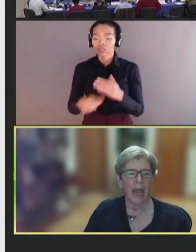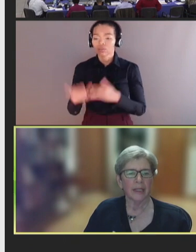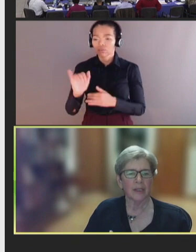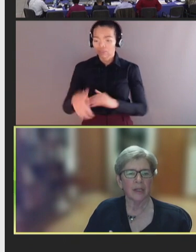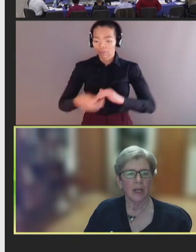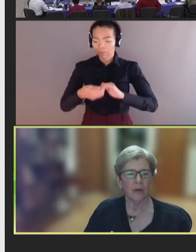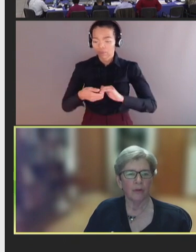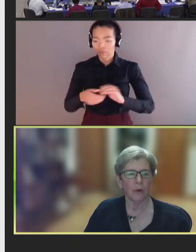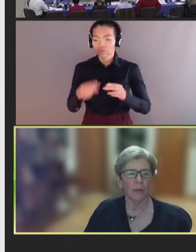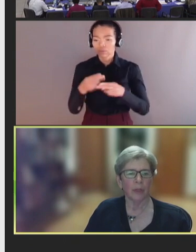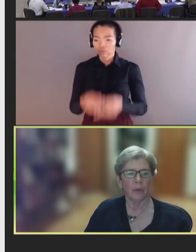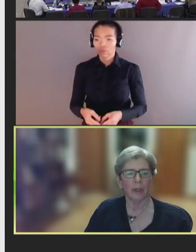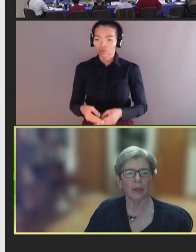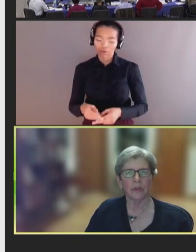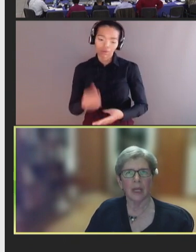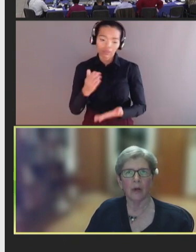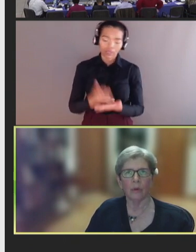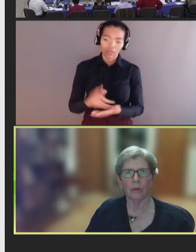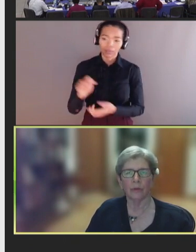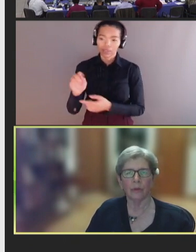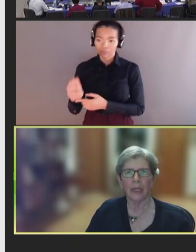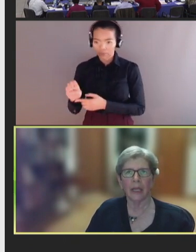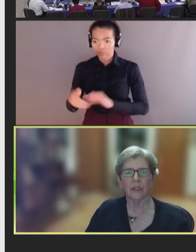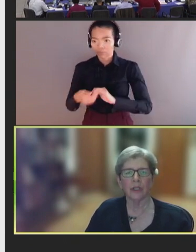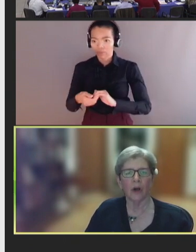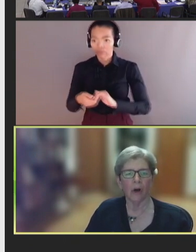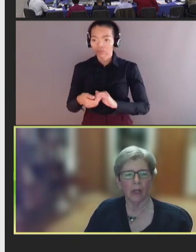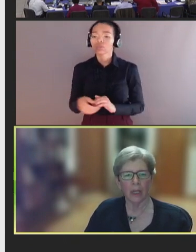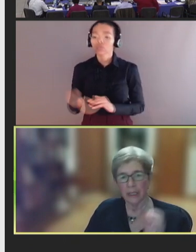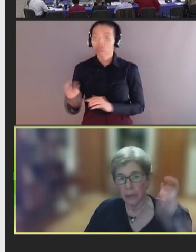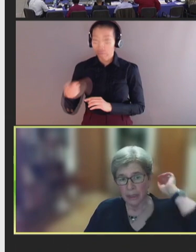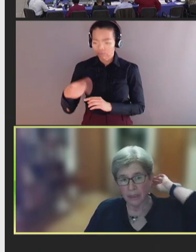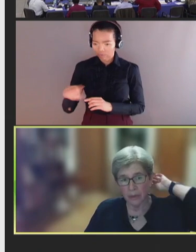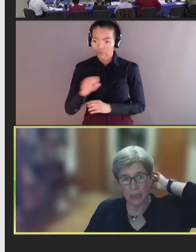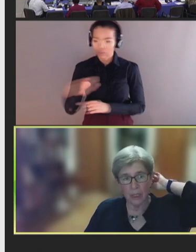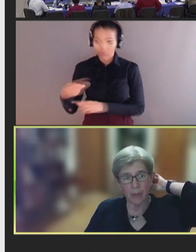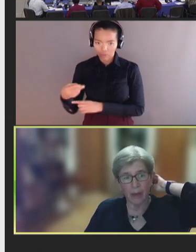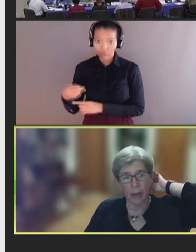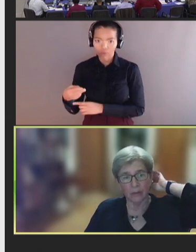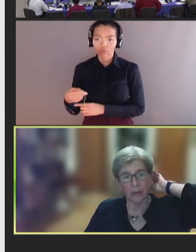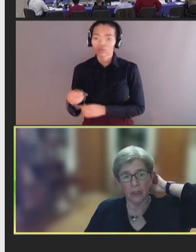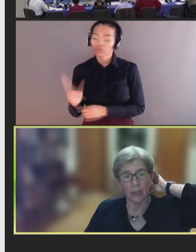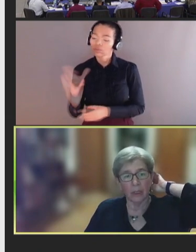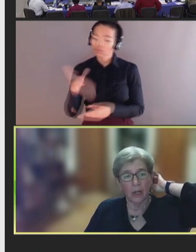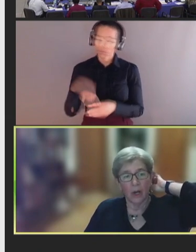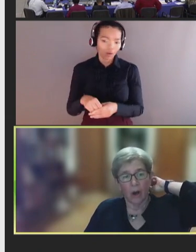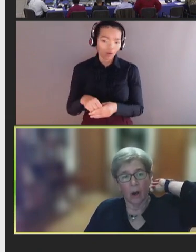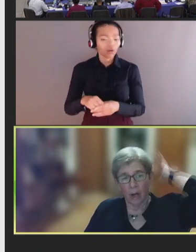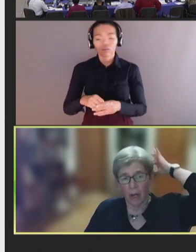And it's an informal network of stakeholders who are engaged in all aspects of TB vaccine